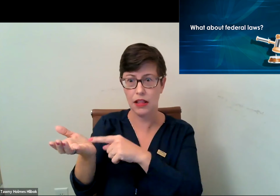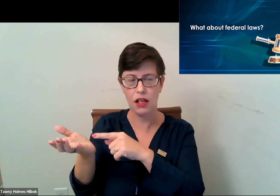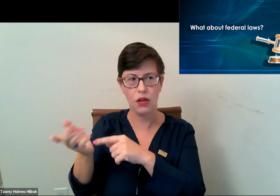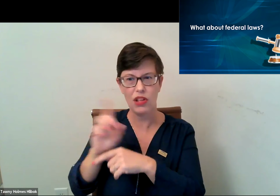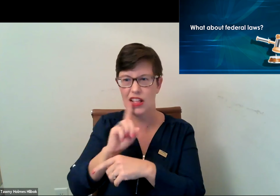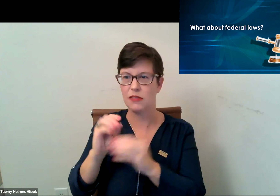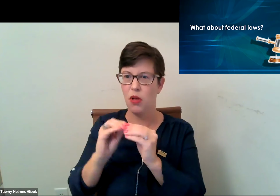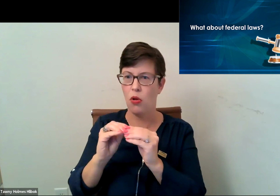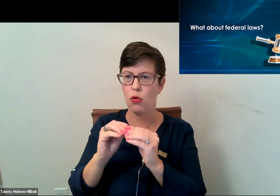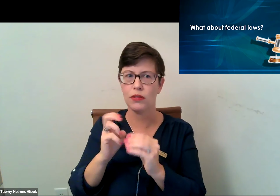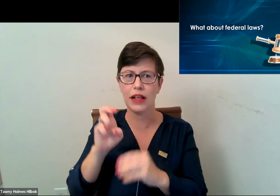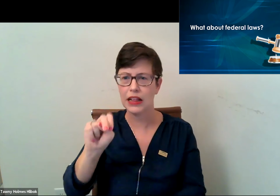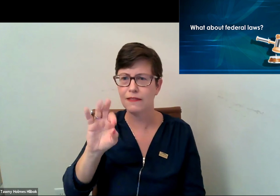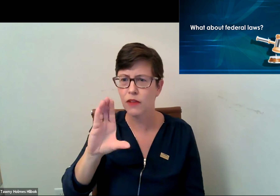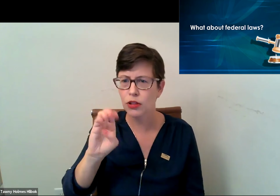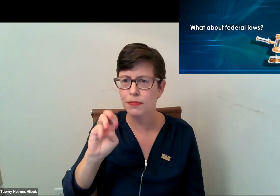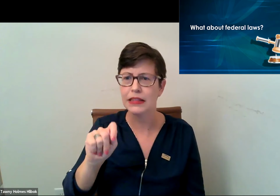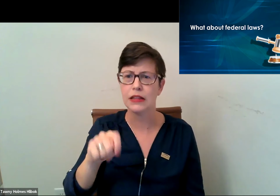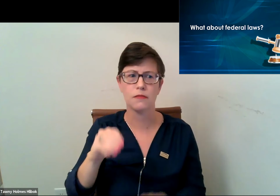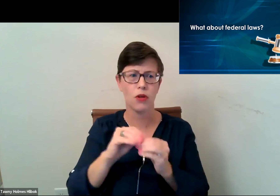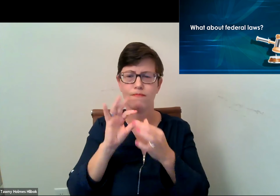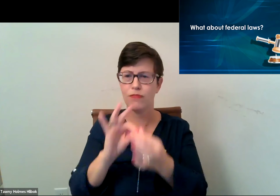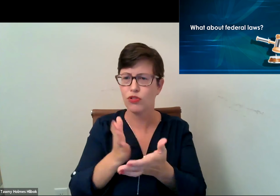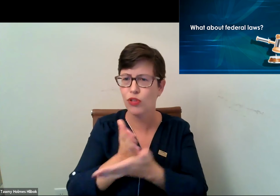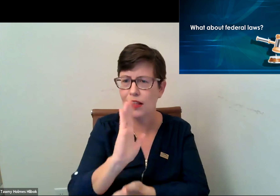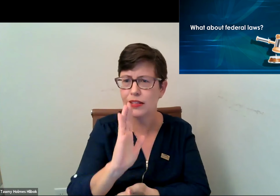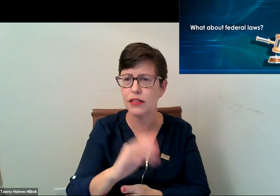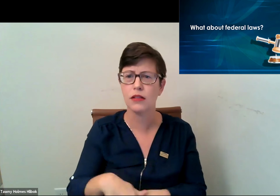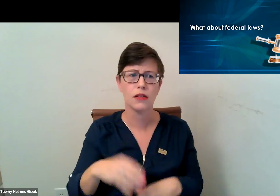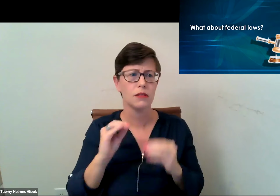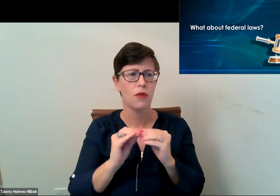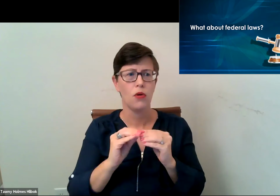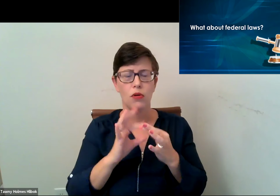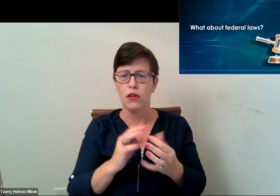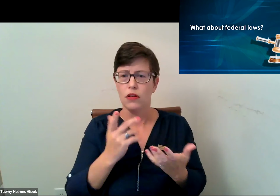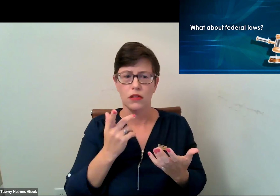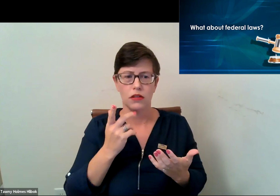Where does that come in. Where is there more enforcement are there more rights.